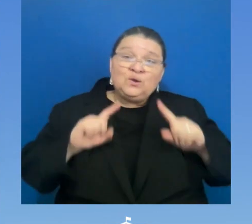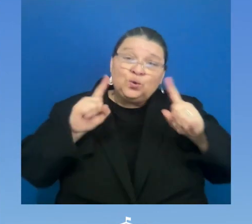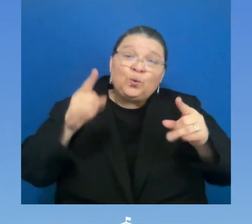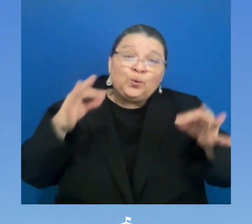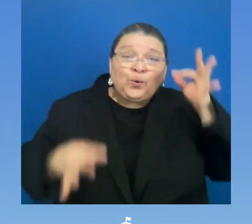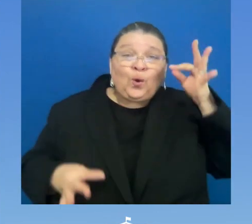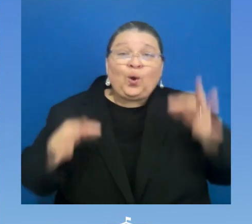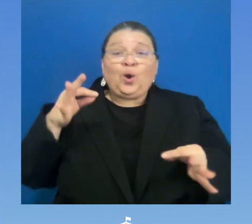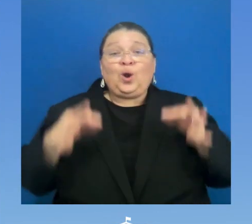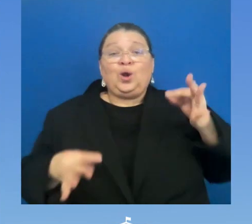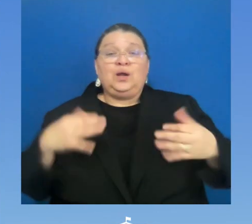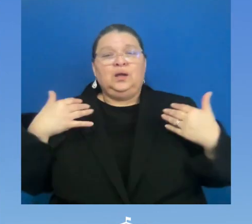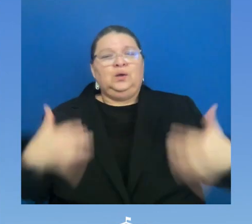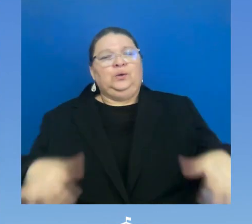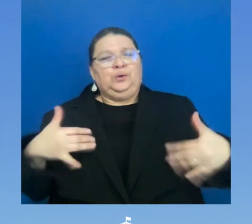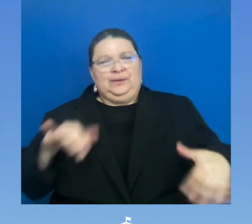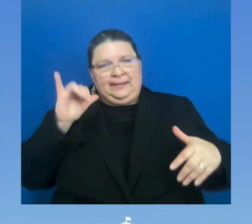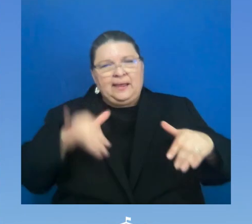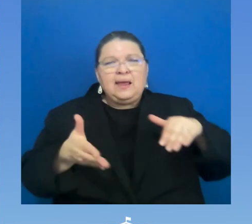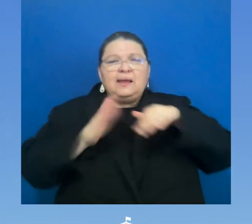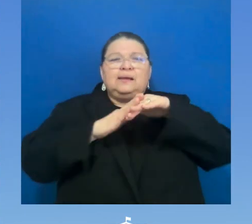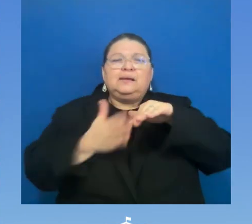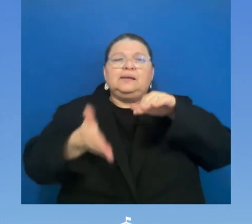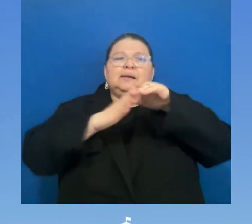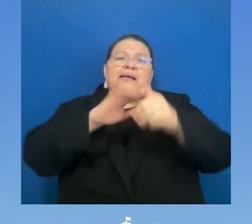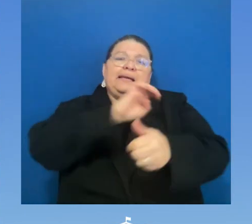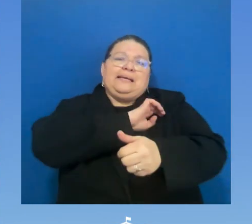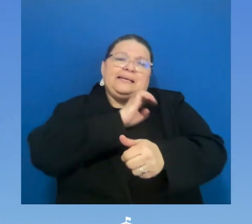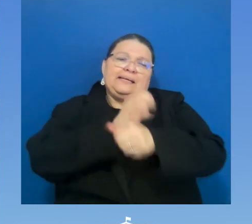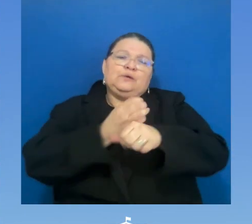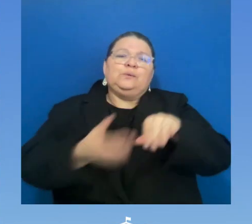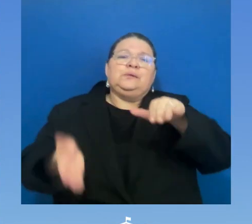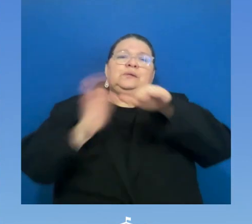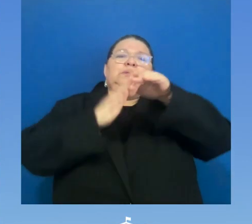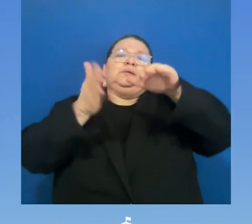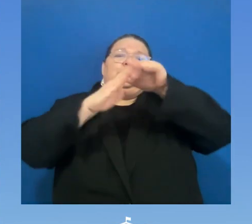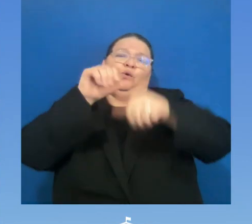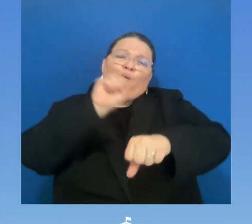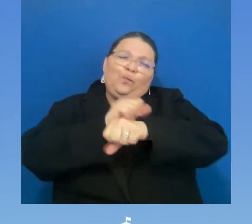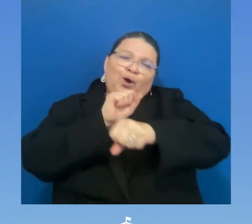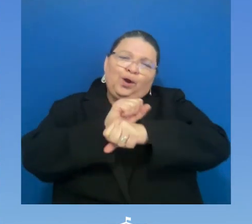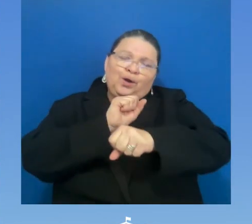is the thing that's so different with the lawsuit versus maybe other ways to do it.